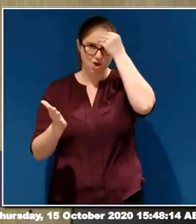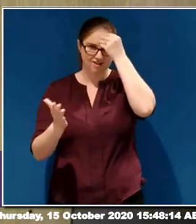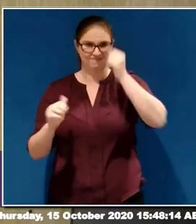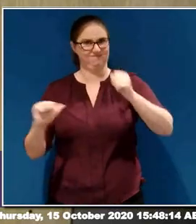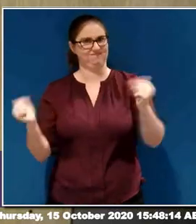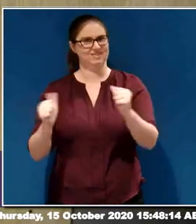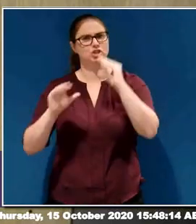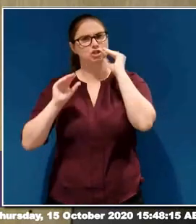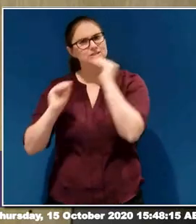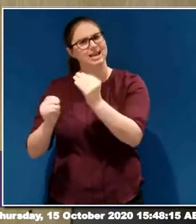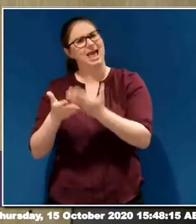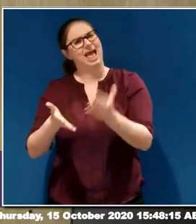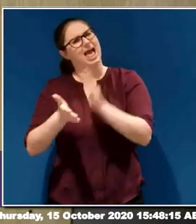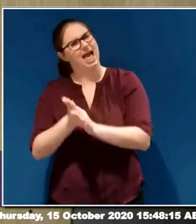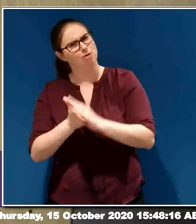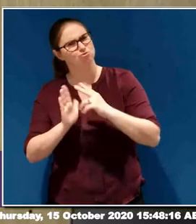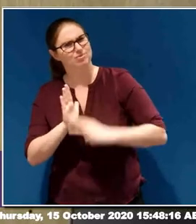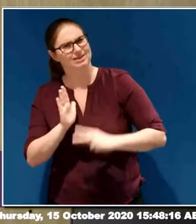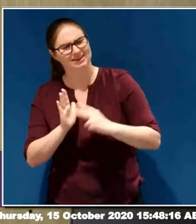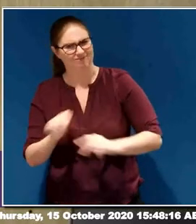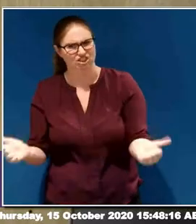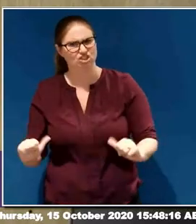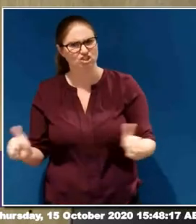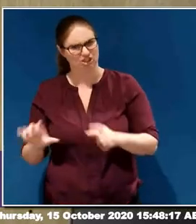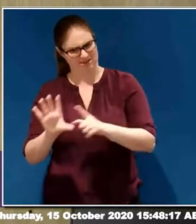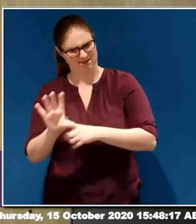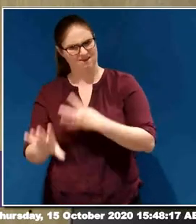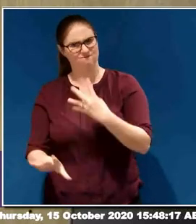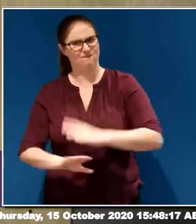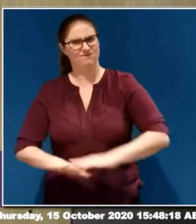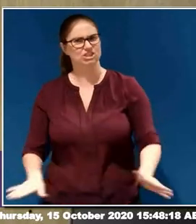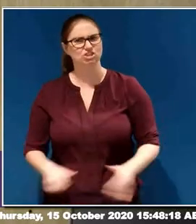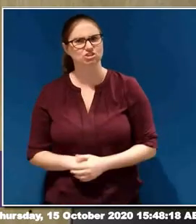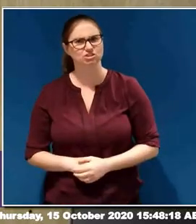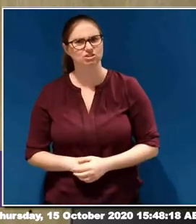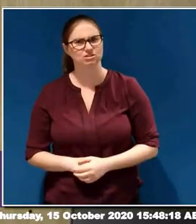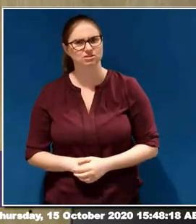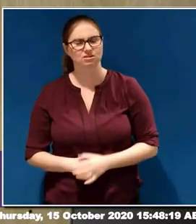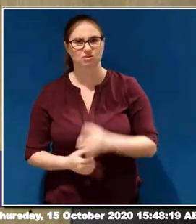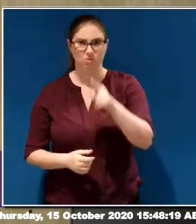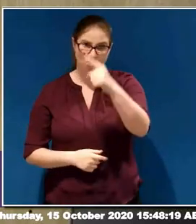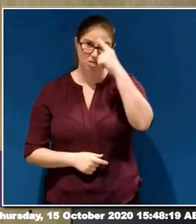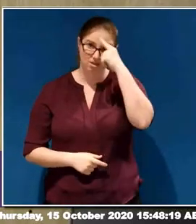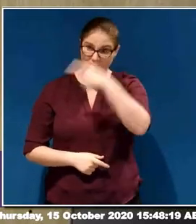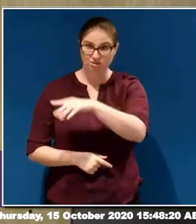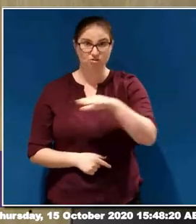who left school without being able to read, and many of the boys in my